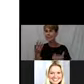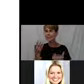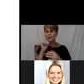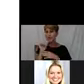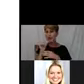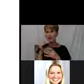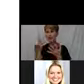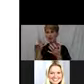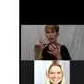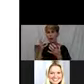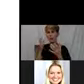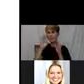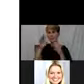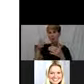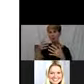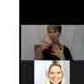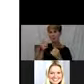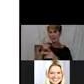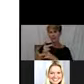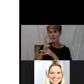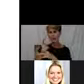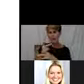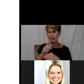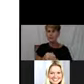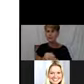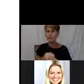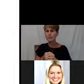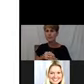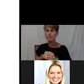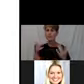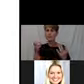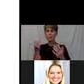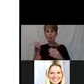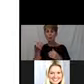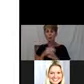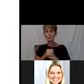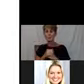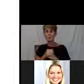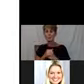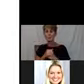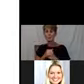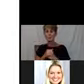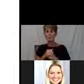in a brick and mortar facility. So in response we leave the comfort of our offices